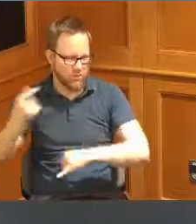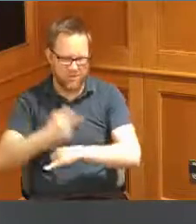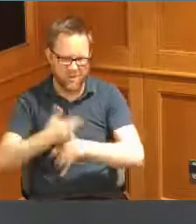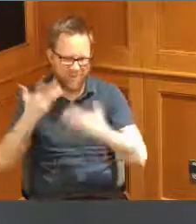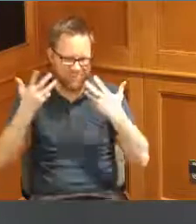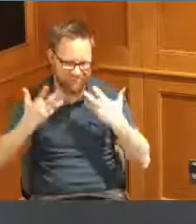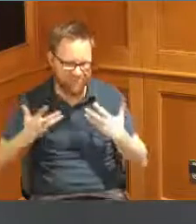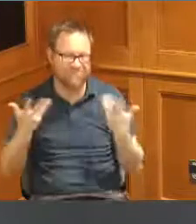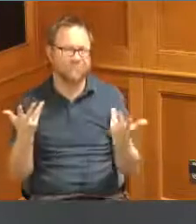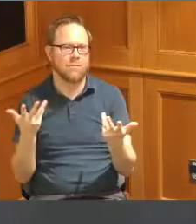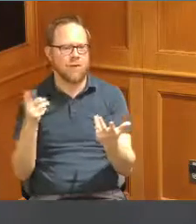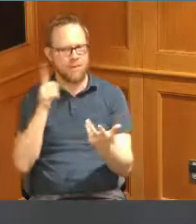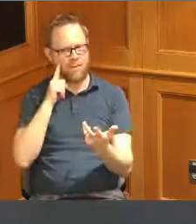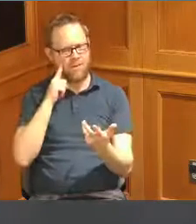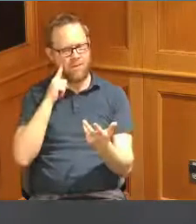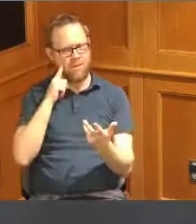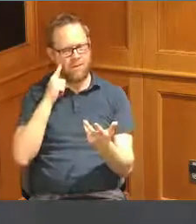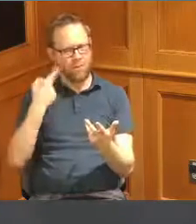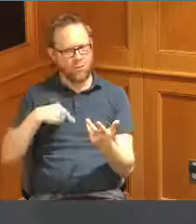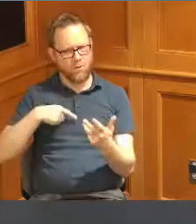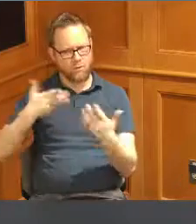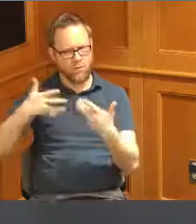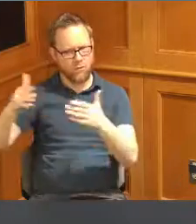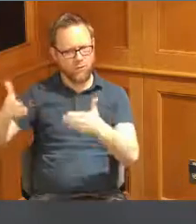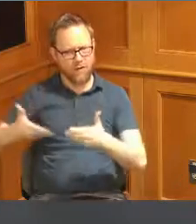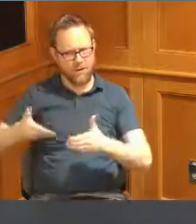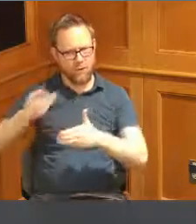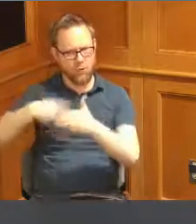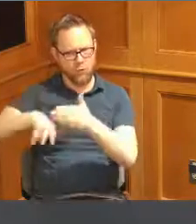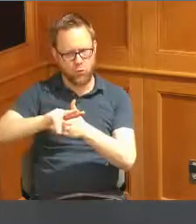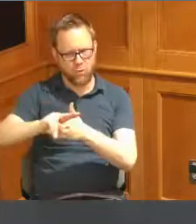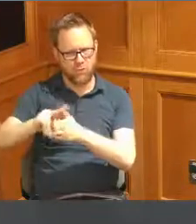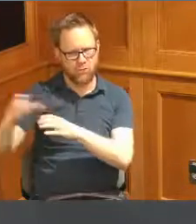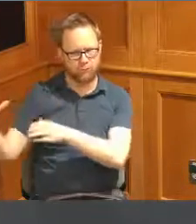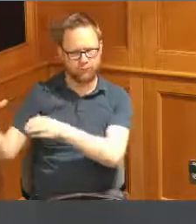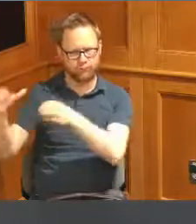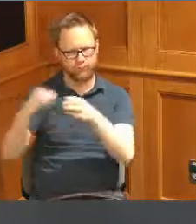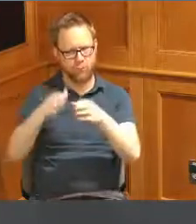having them I think in two weeks they'll be back and we'll be honoring them I mean girls